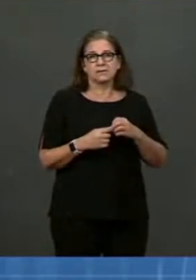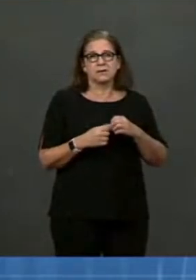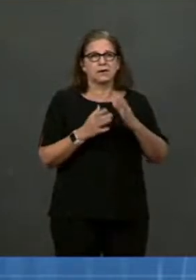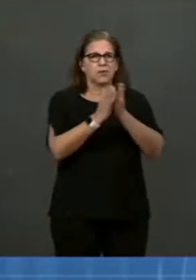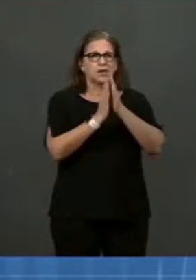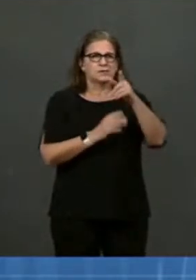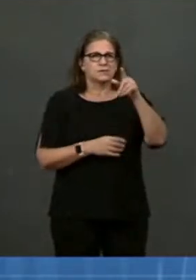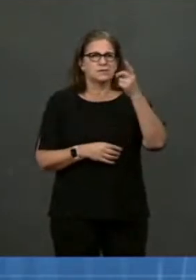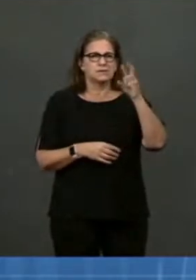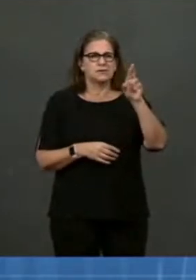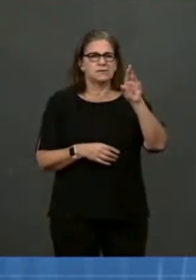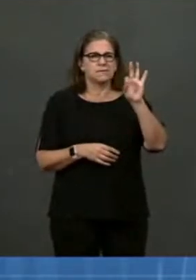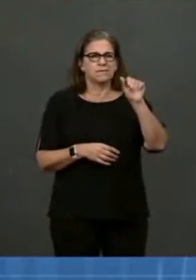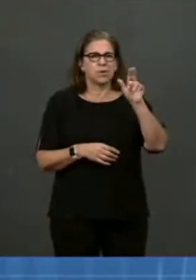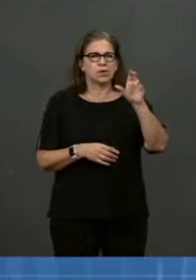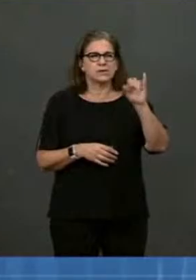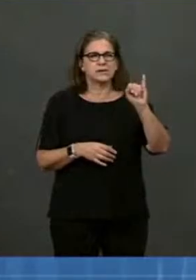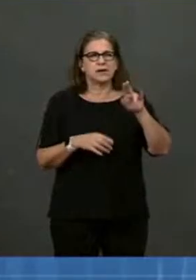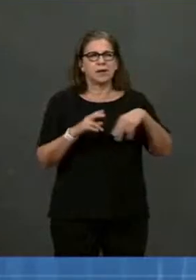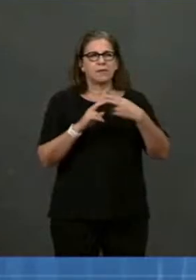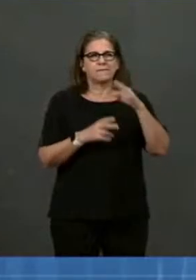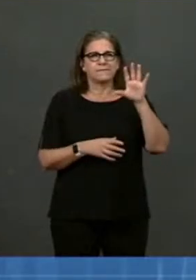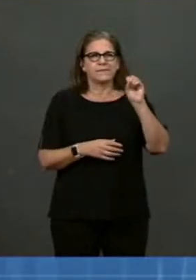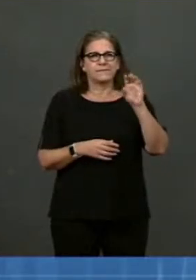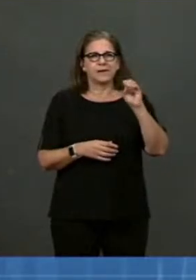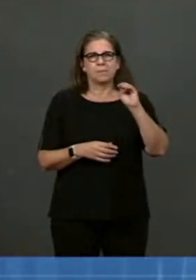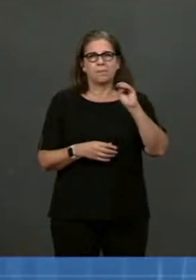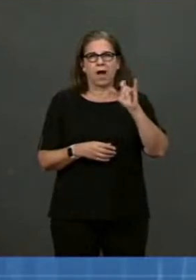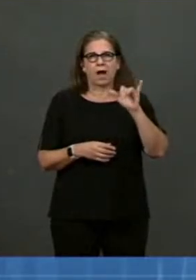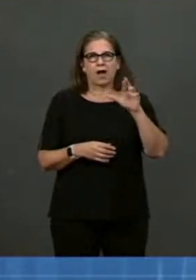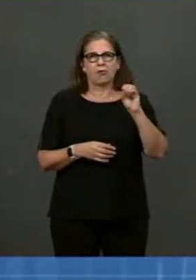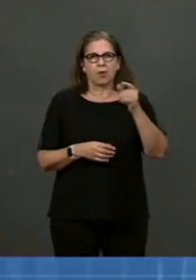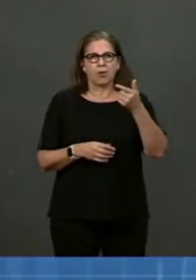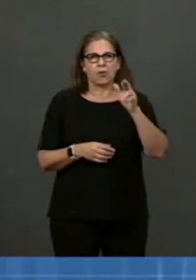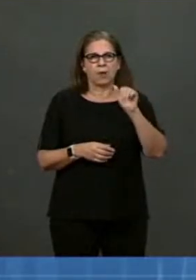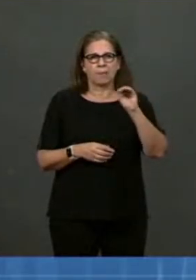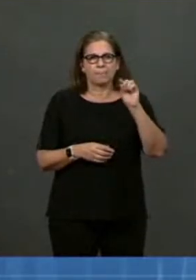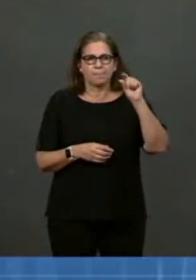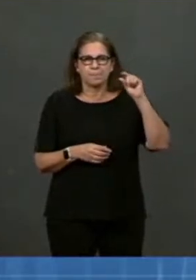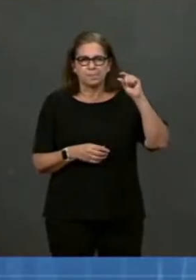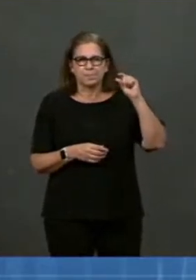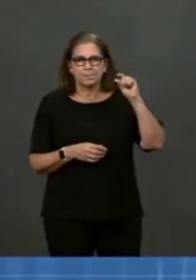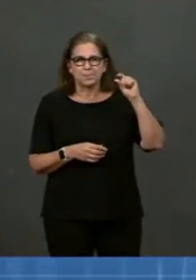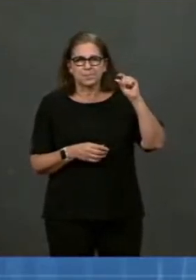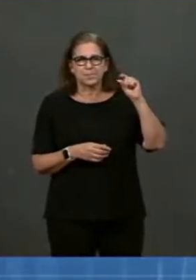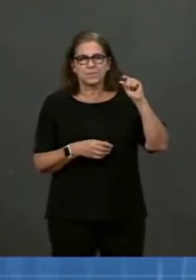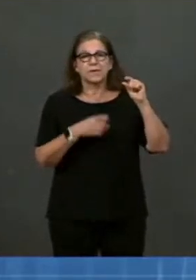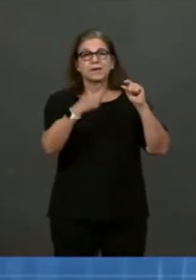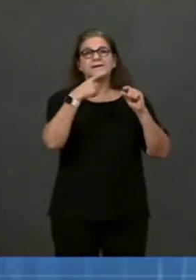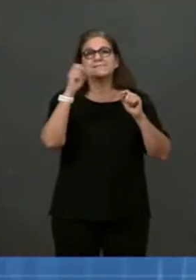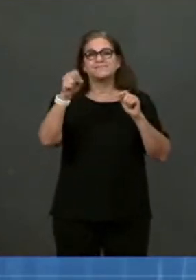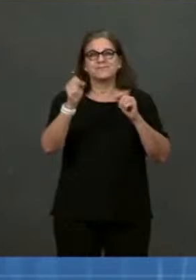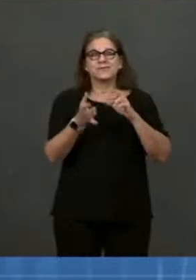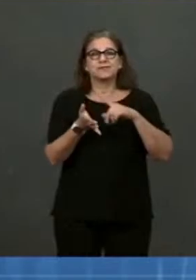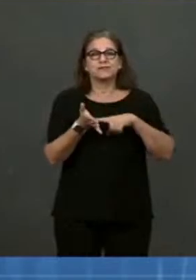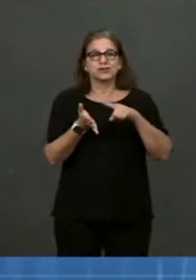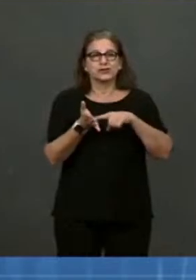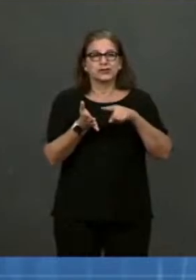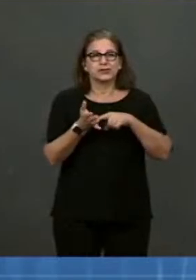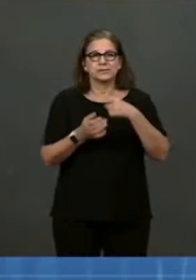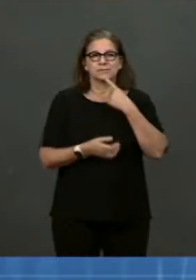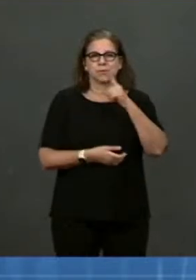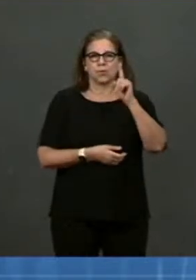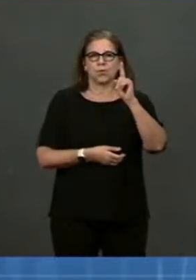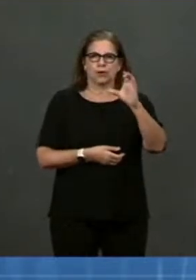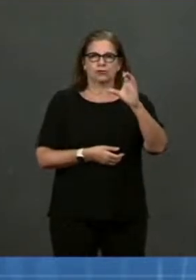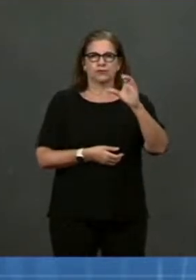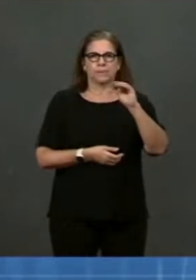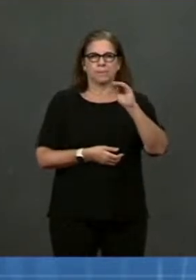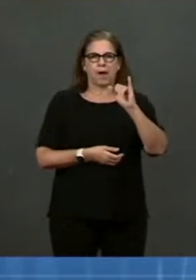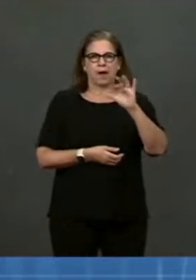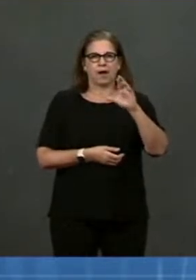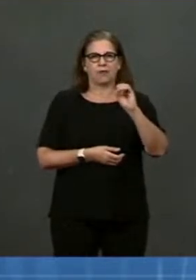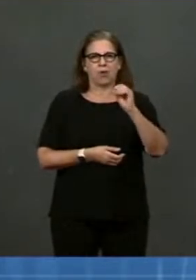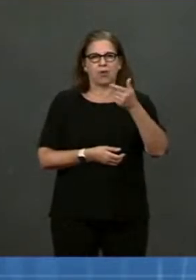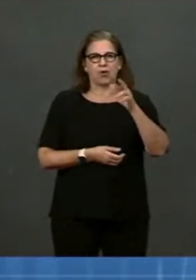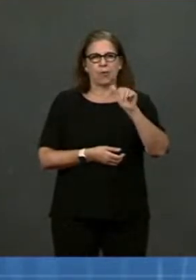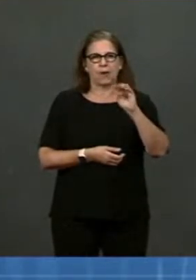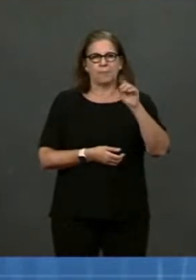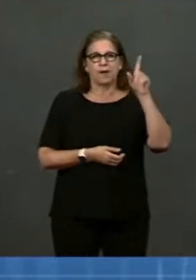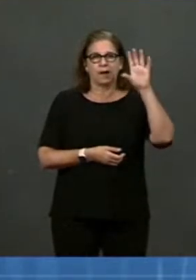SO DR. FAUCI ON THE DOSE TO